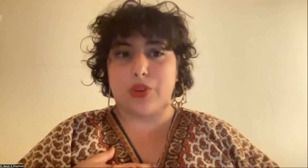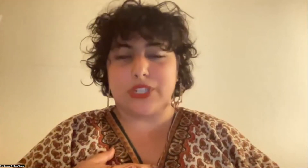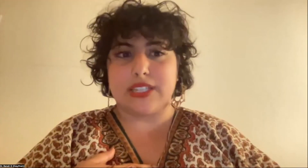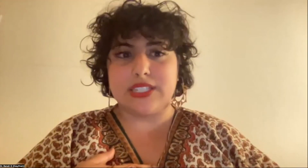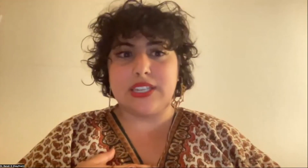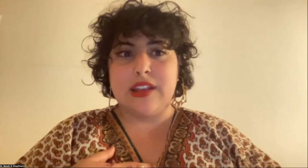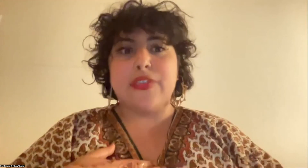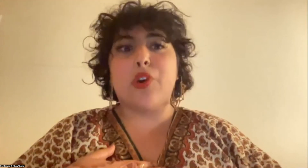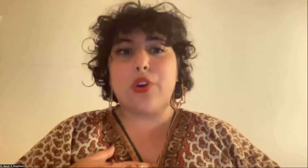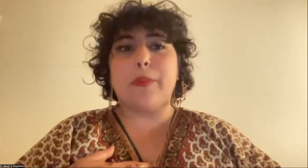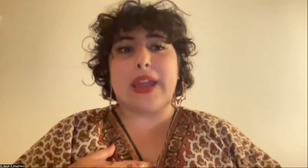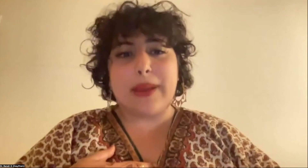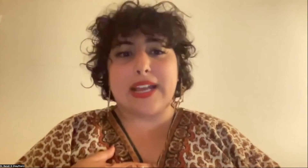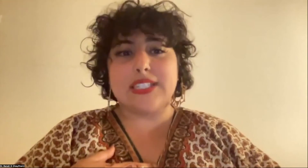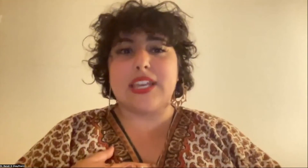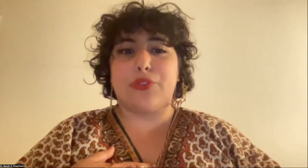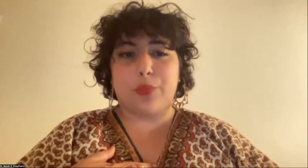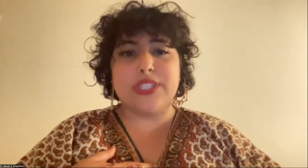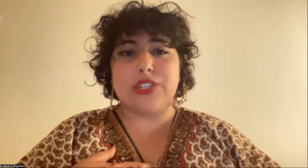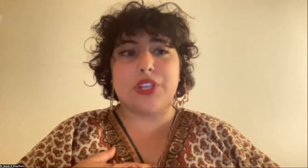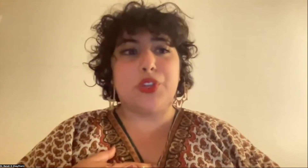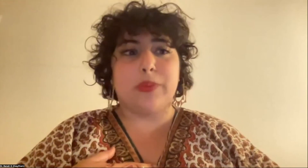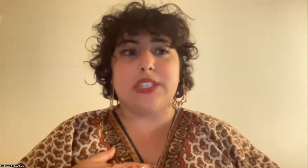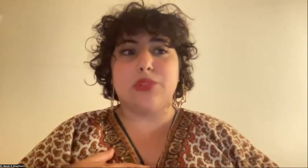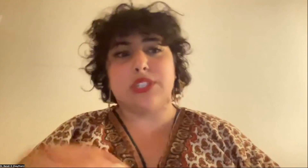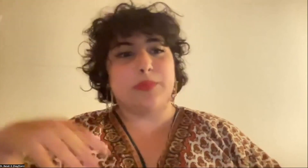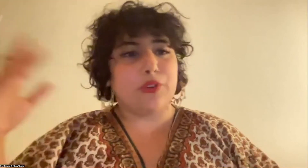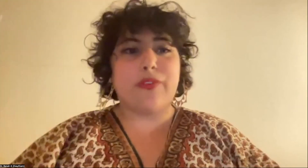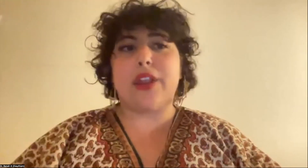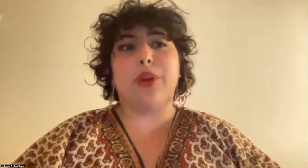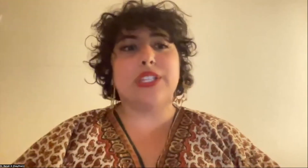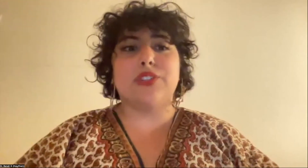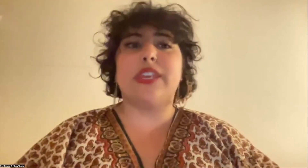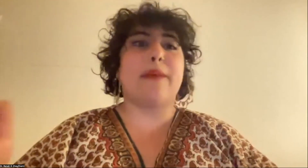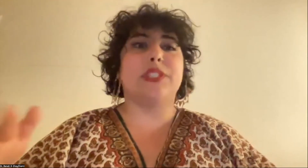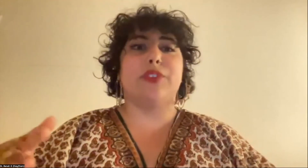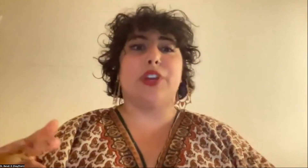protest. The coral bypassed the anthropocentric humans who explode fireworks into the atmosphere,